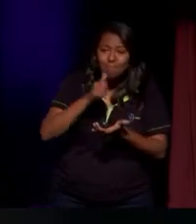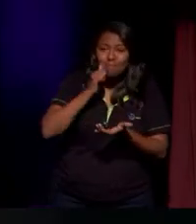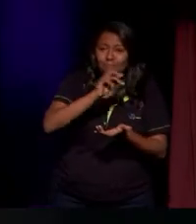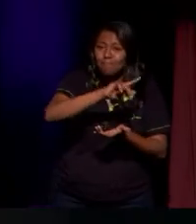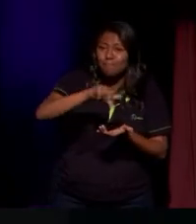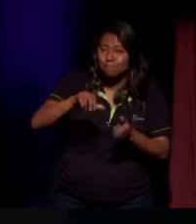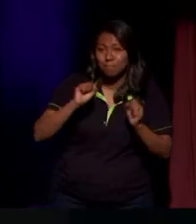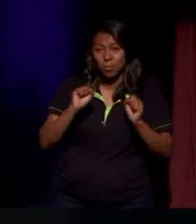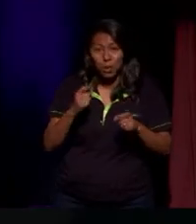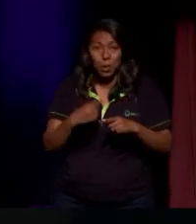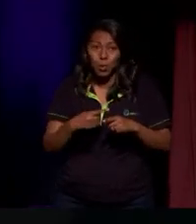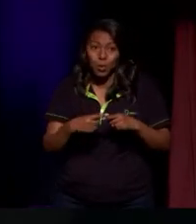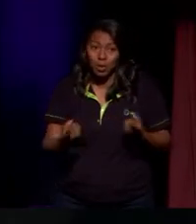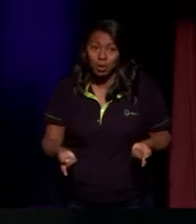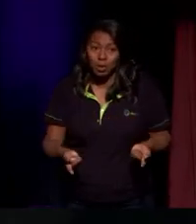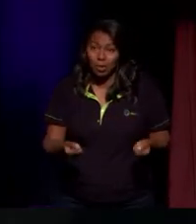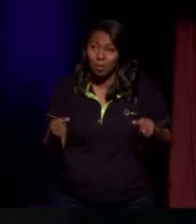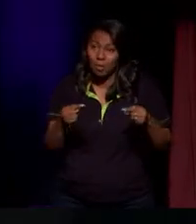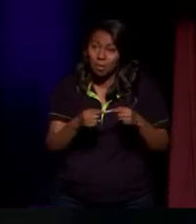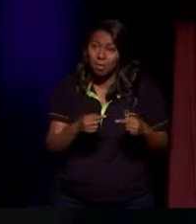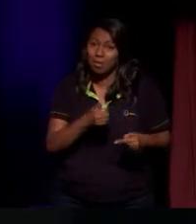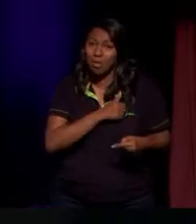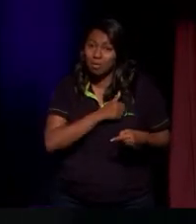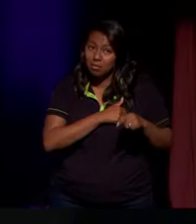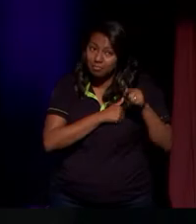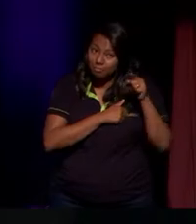then this in the case of the Muslims.